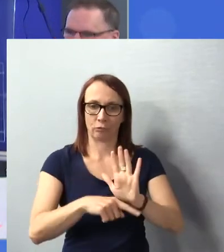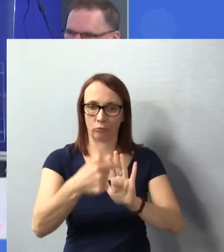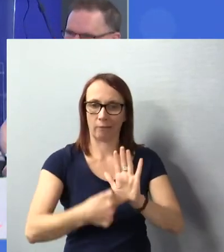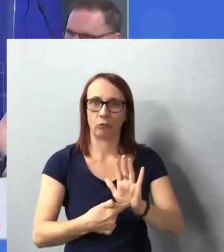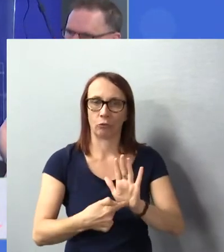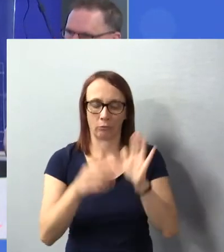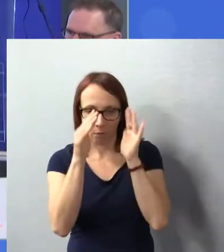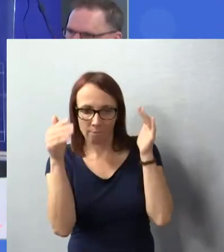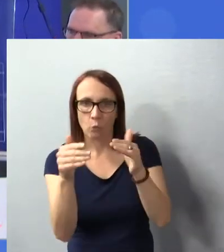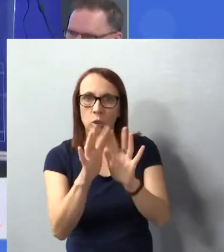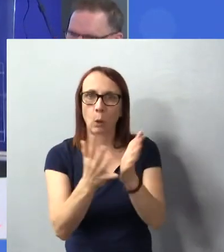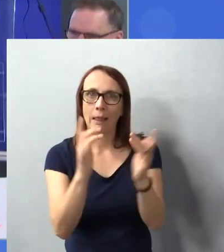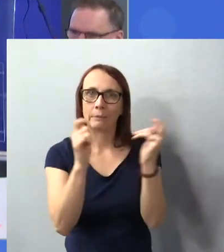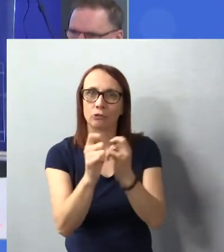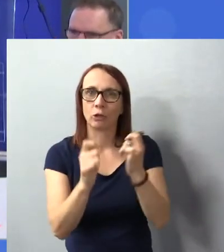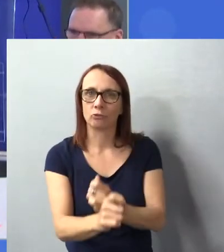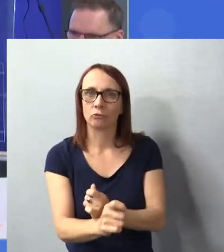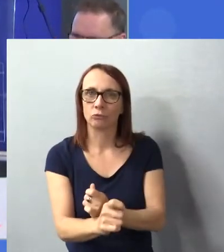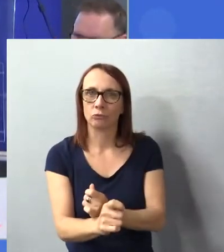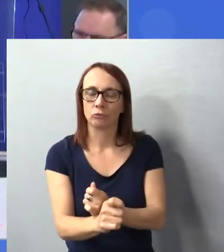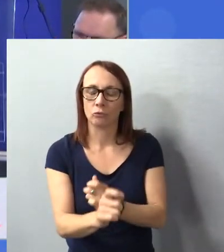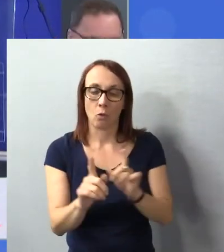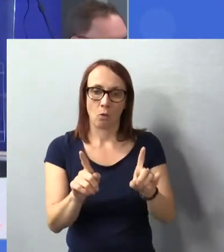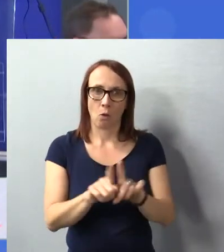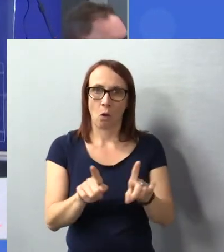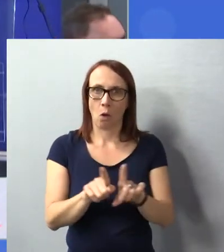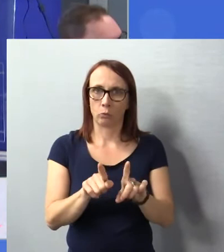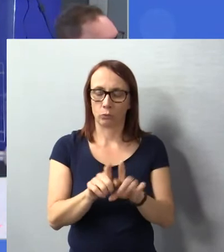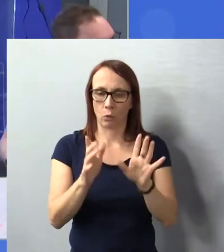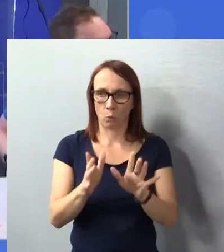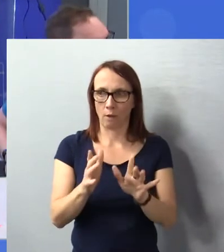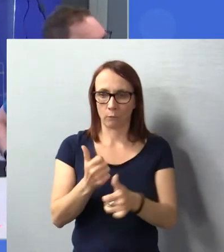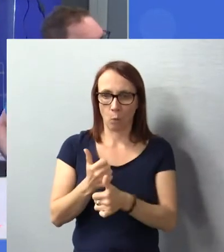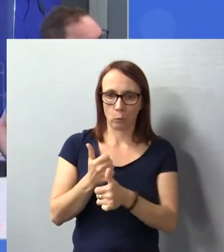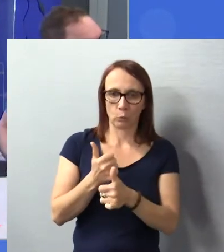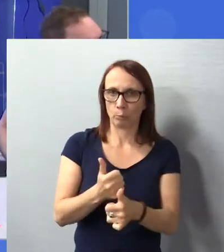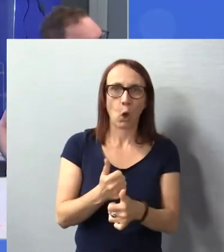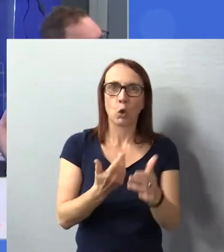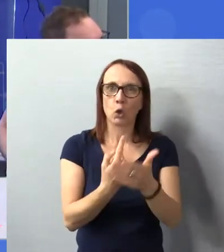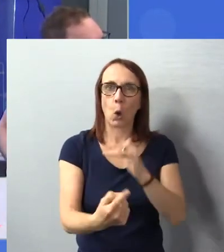action around this but there was also a need for supporting a process of change and not just use legislation as a blunt instrument